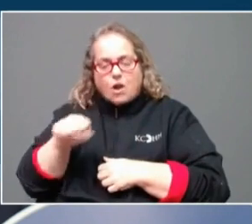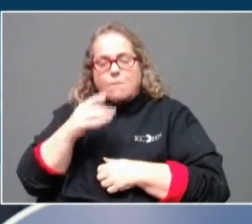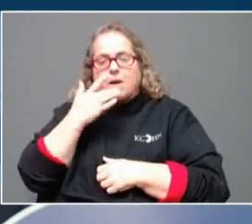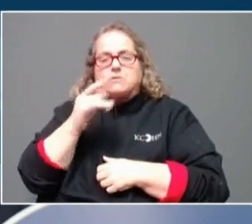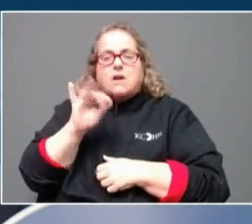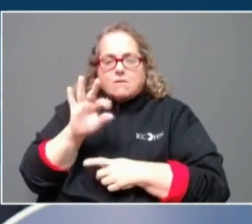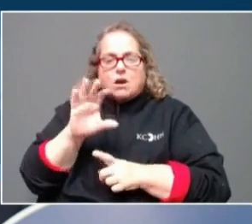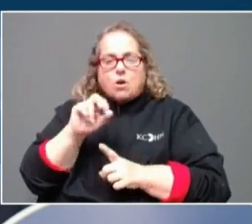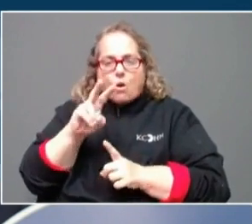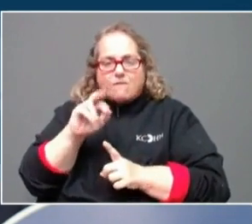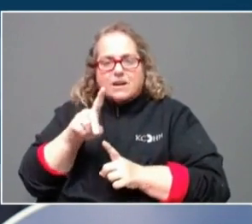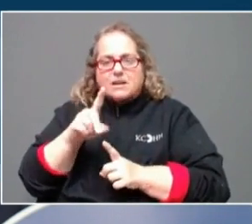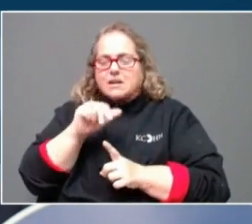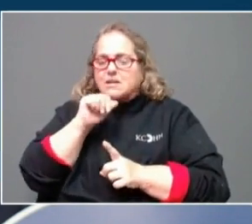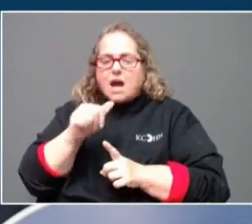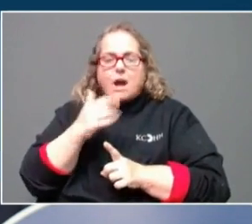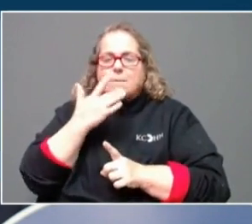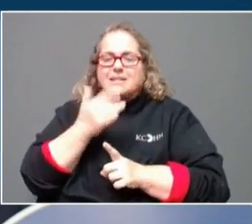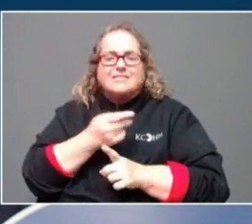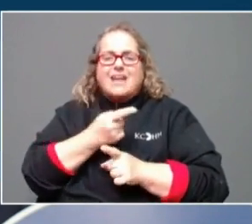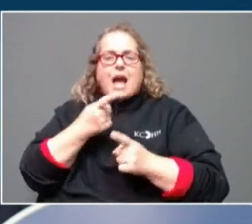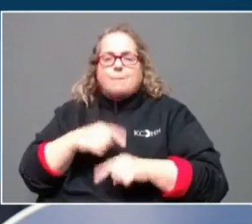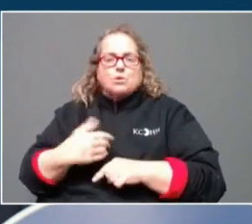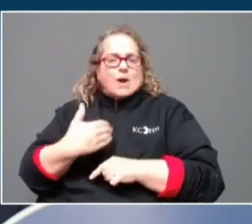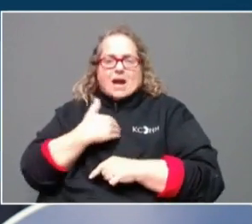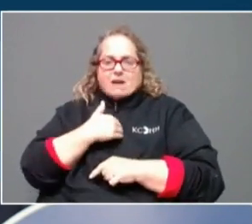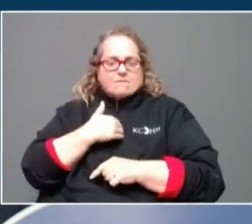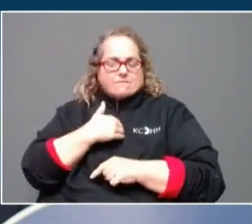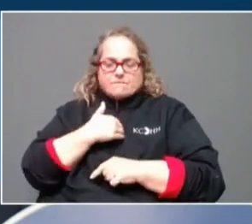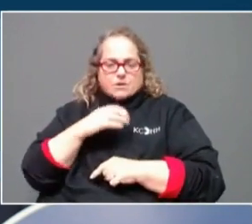incidentally have covid. Although there is some of that to the next slide